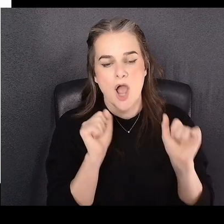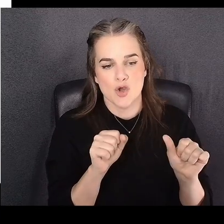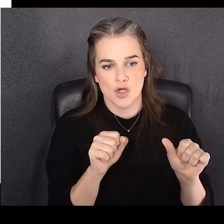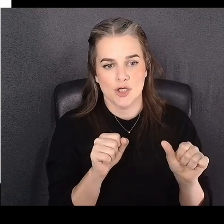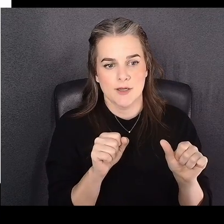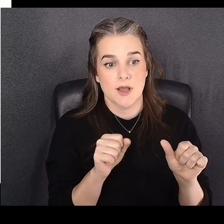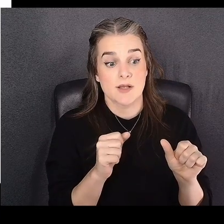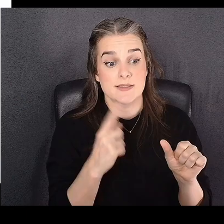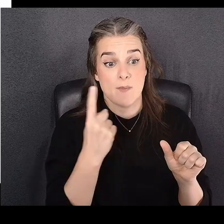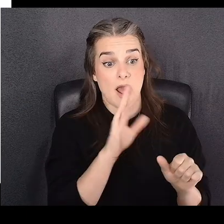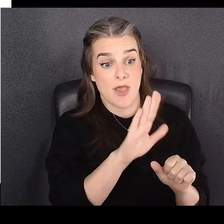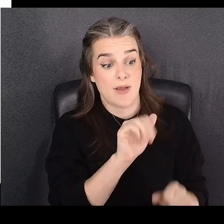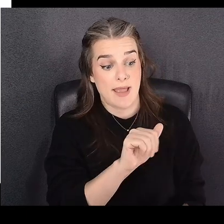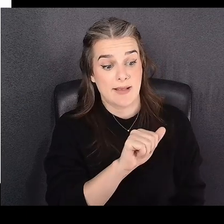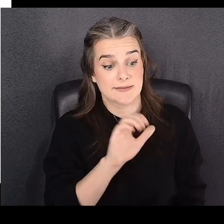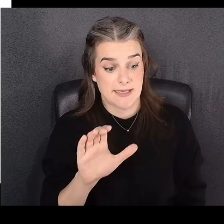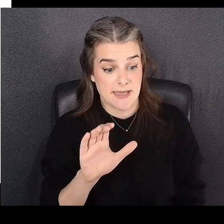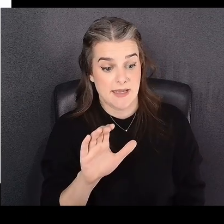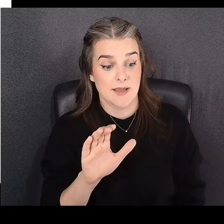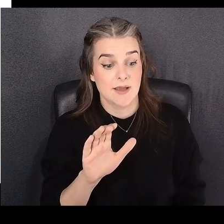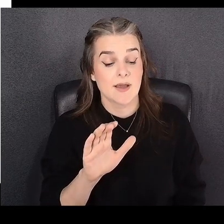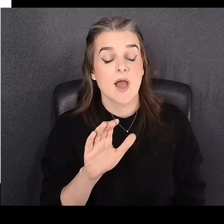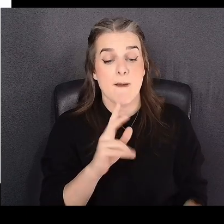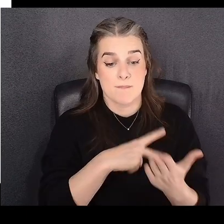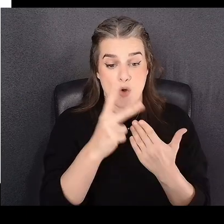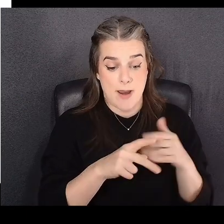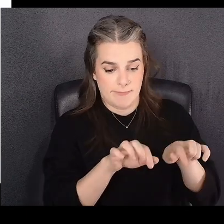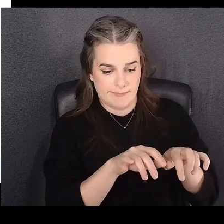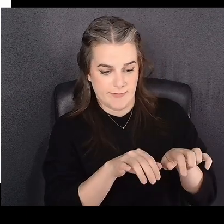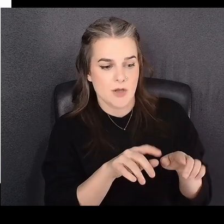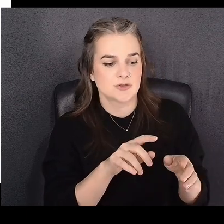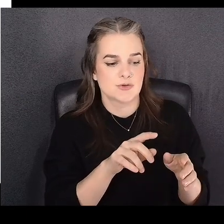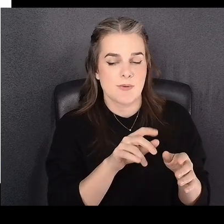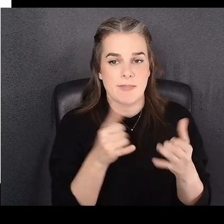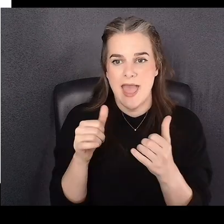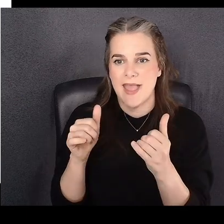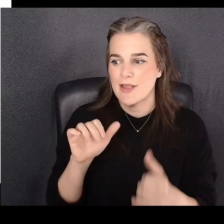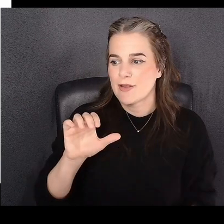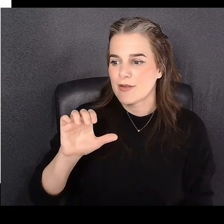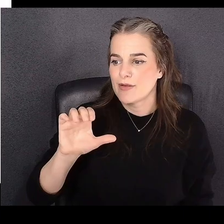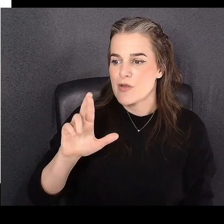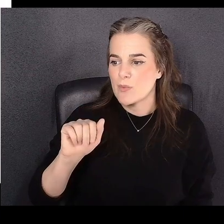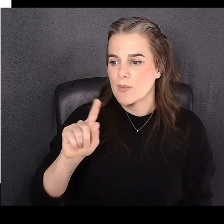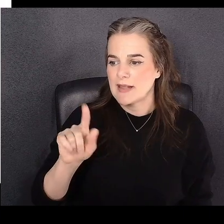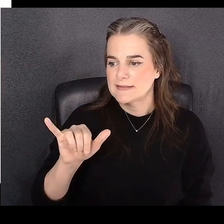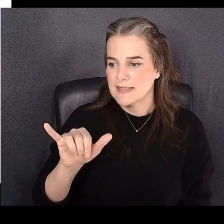to play Crazy Eights and Uno with their family on FaceTime.